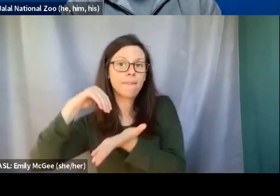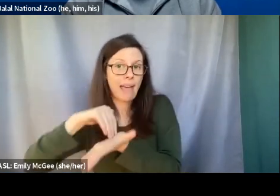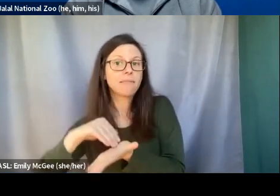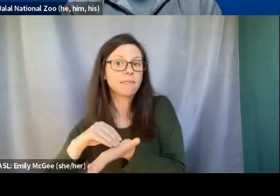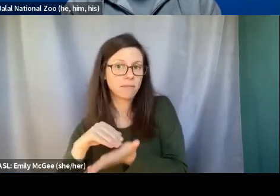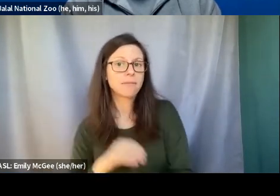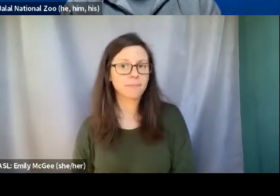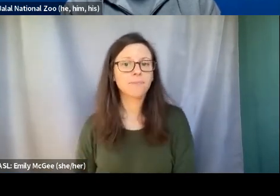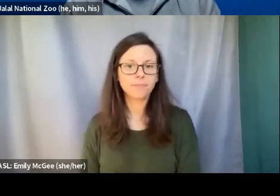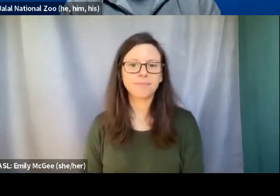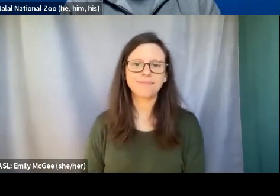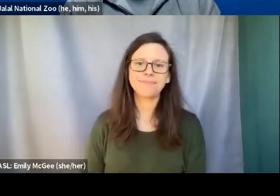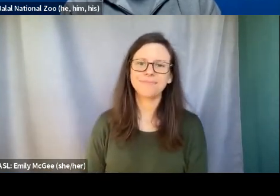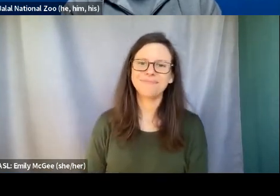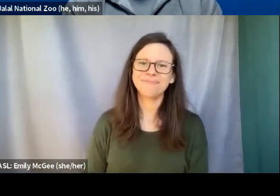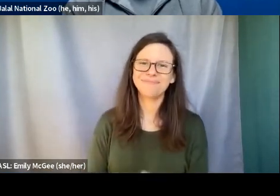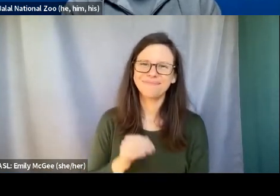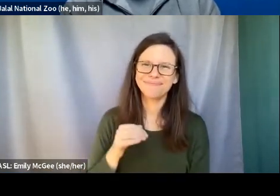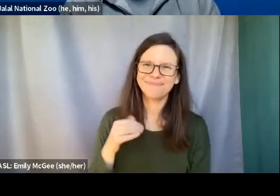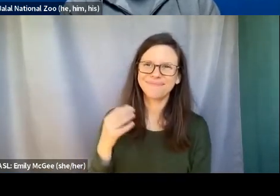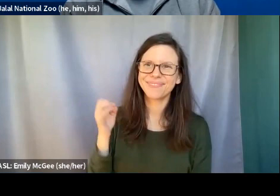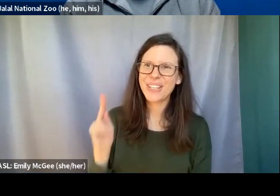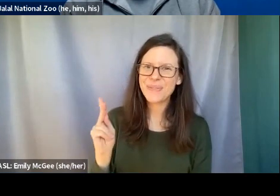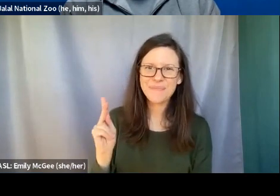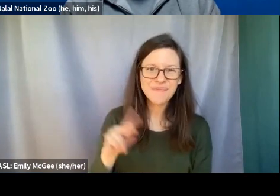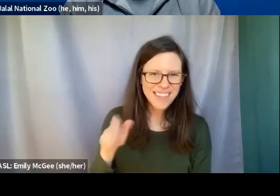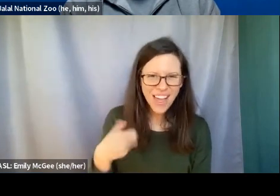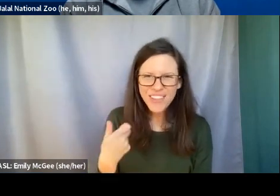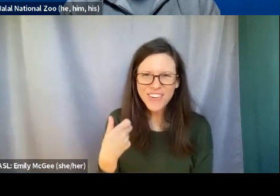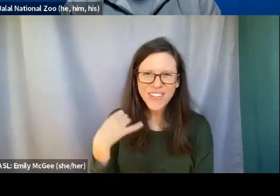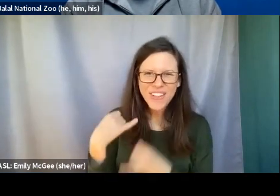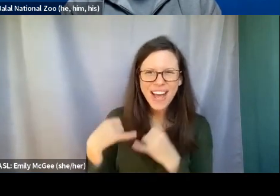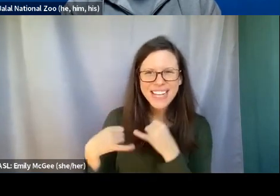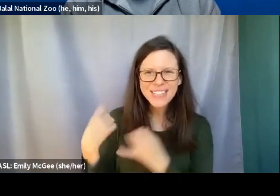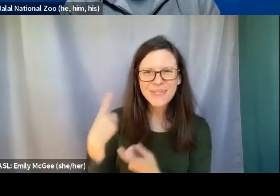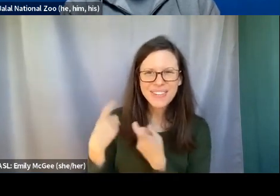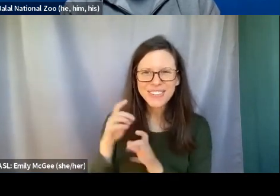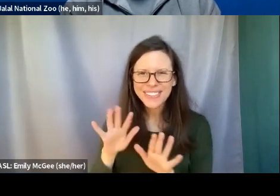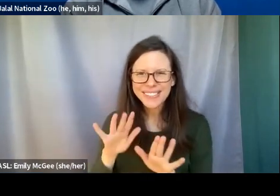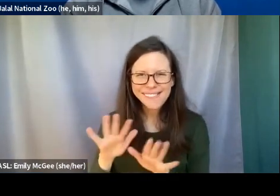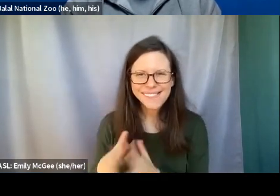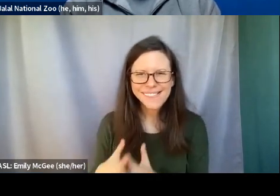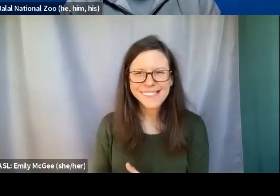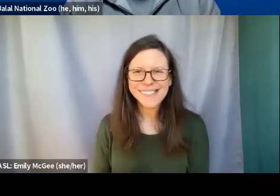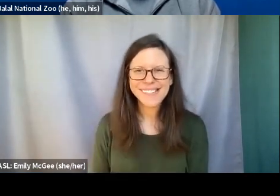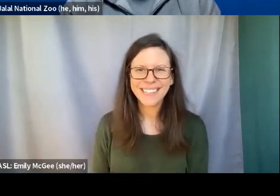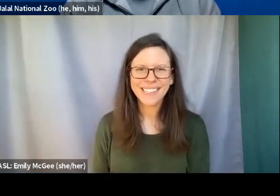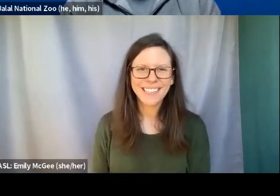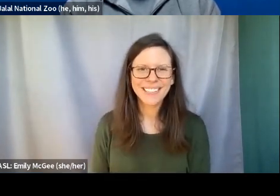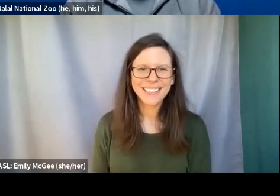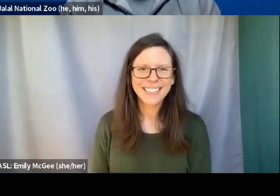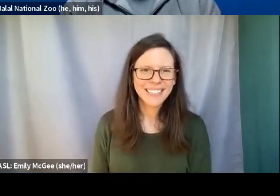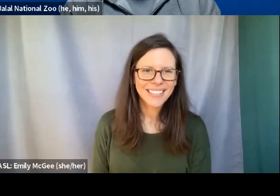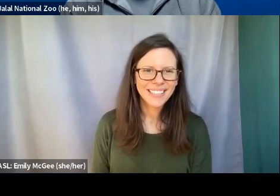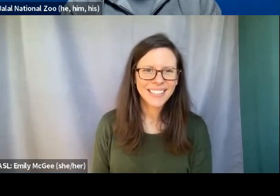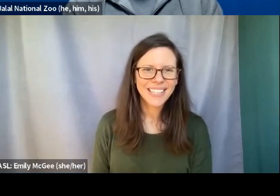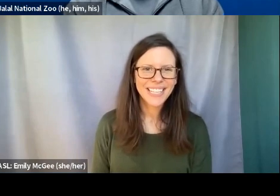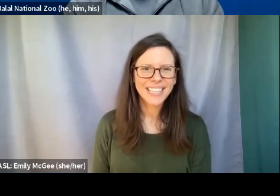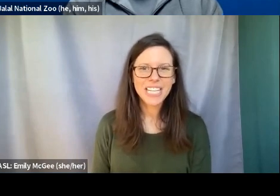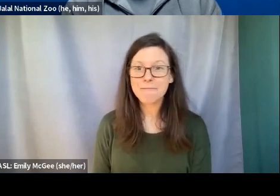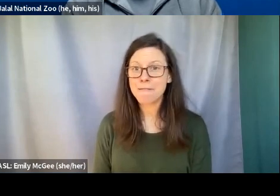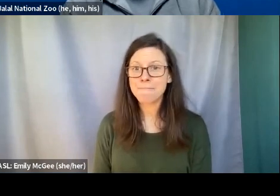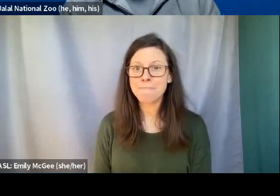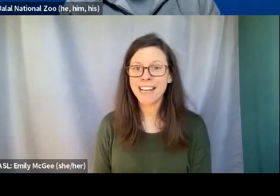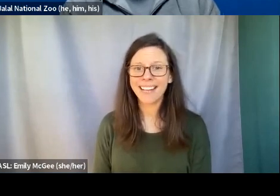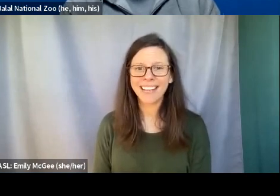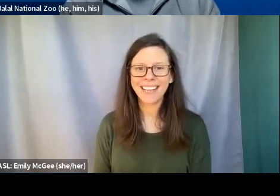That's great. All right, I'm looking for any final questions coming in. Uh, great I don't see any